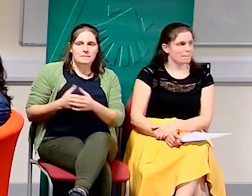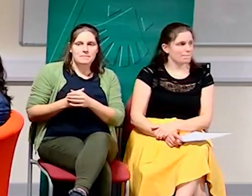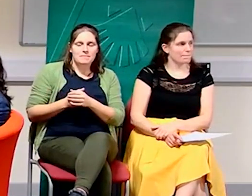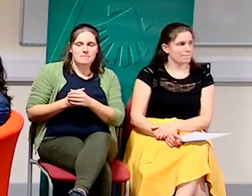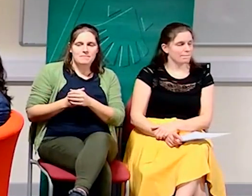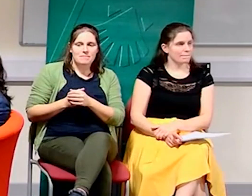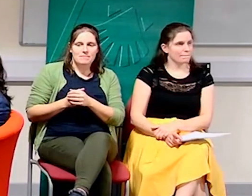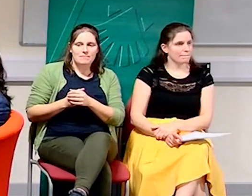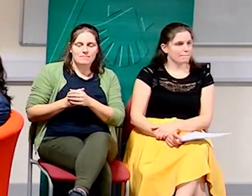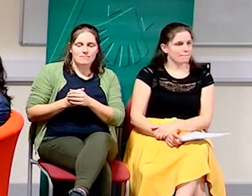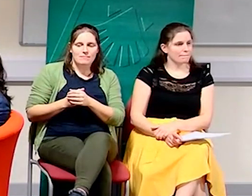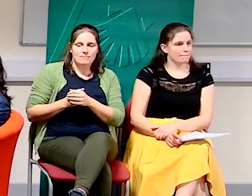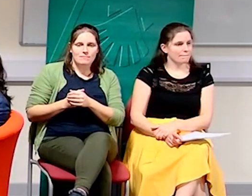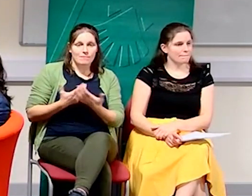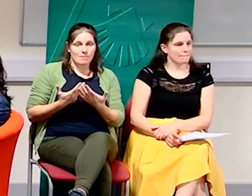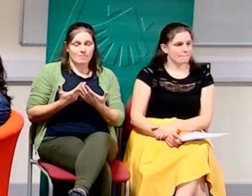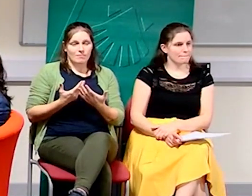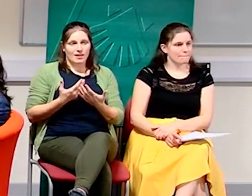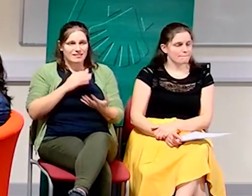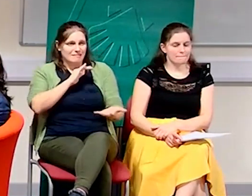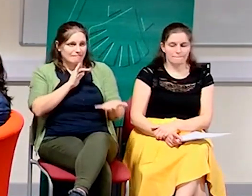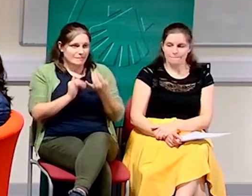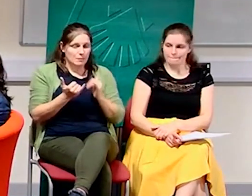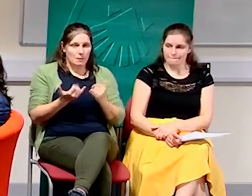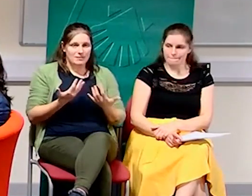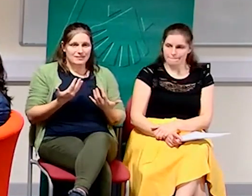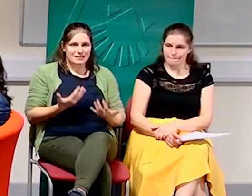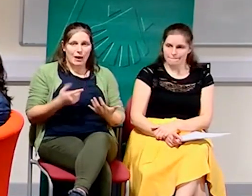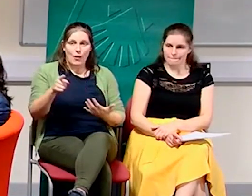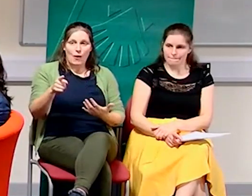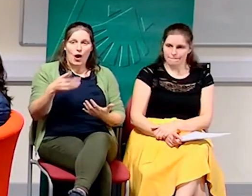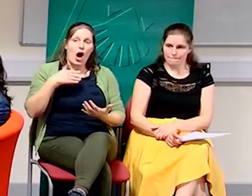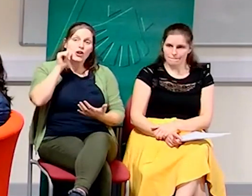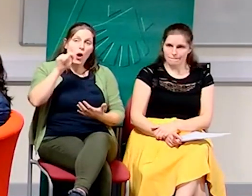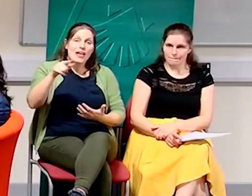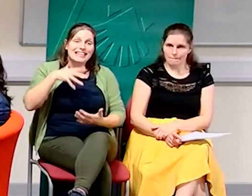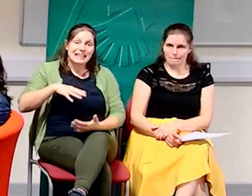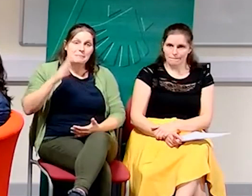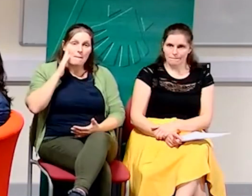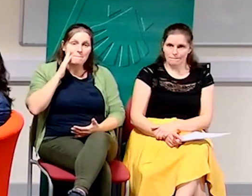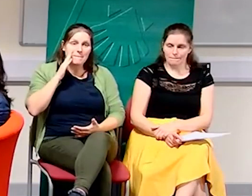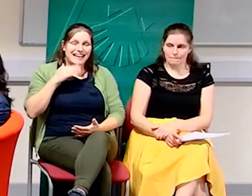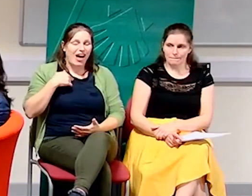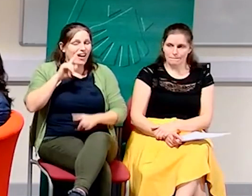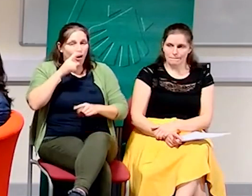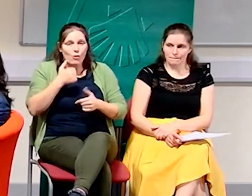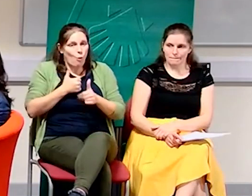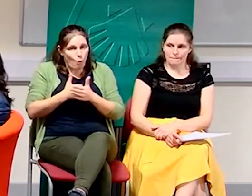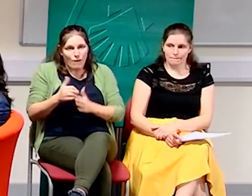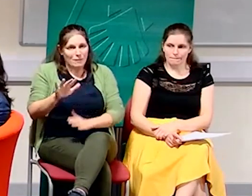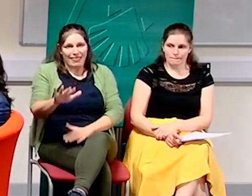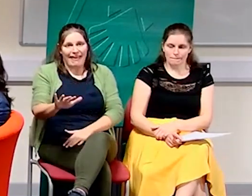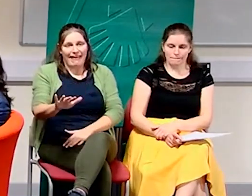there are times now where I know they need Mom and Mom can't always be there and my daughter